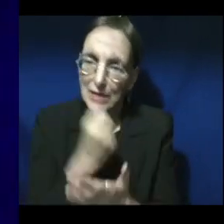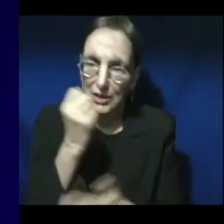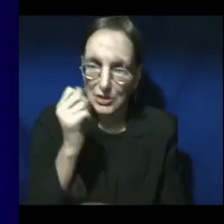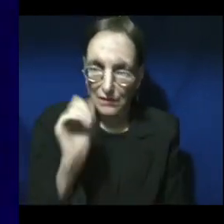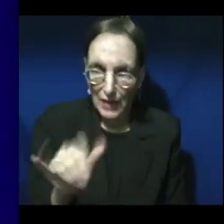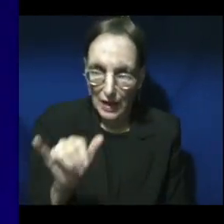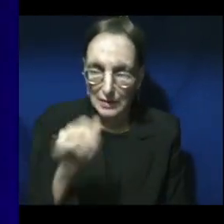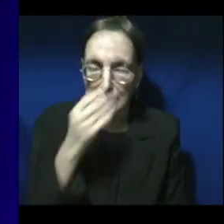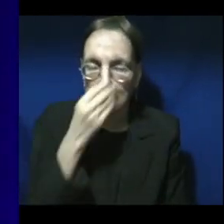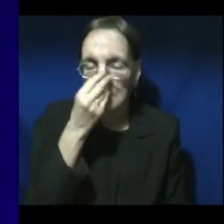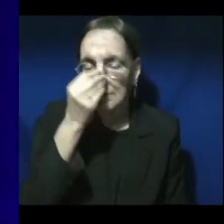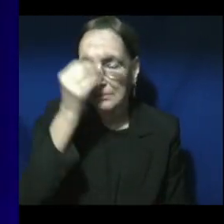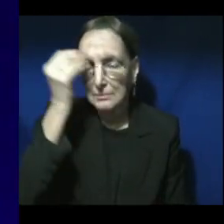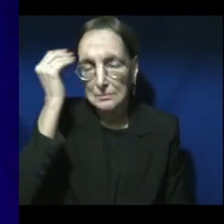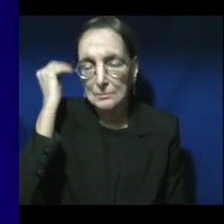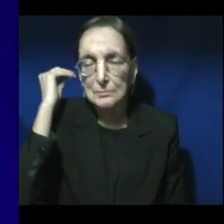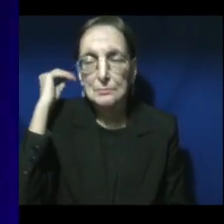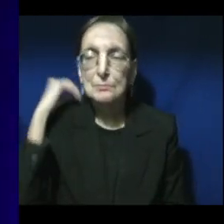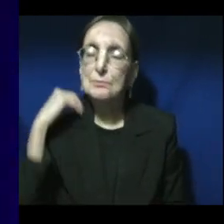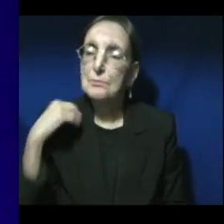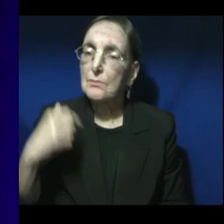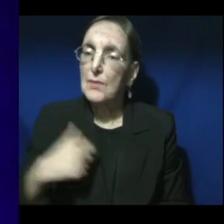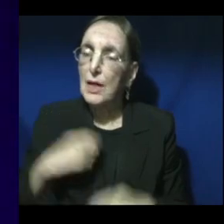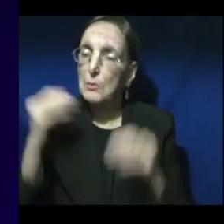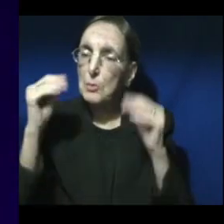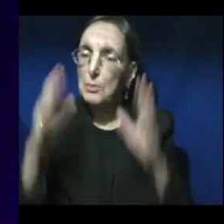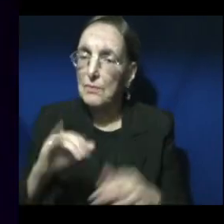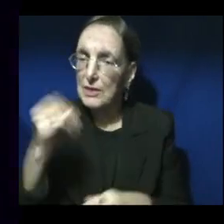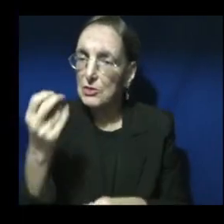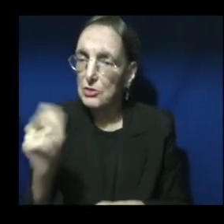Jonah Berger. I’m a marketing professor at the Wharton School at the University of Pennsylvania,